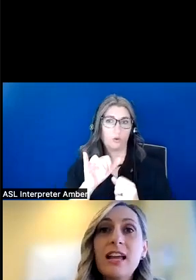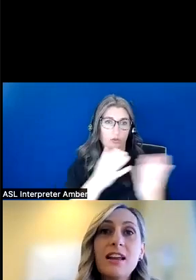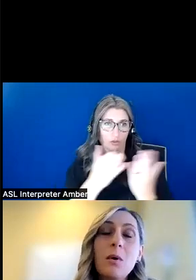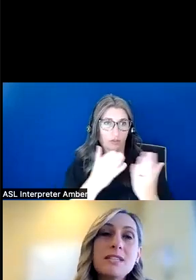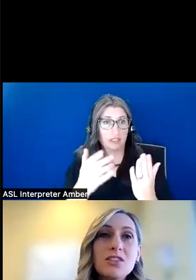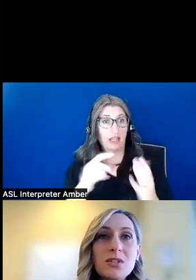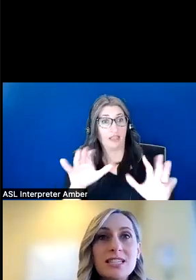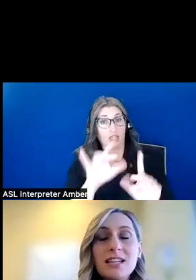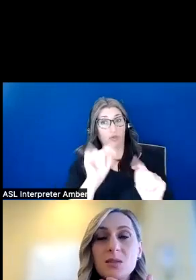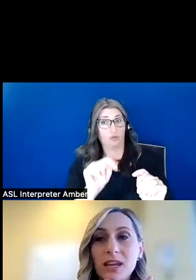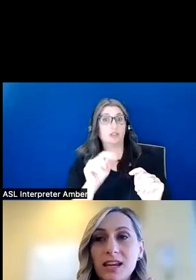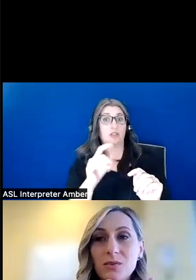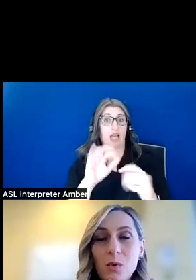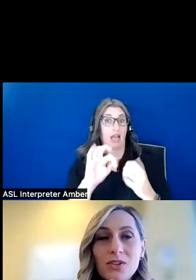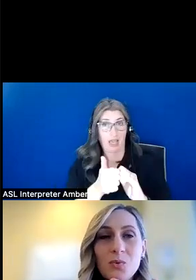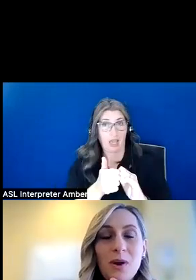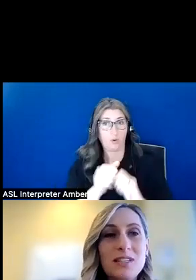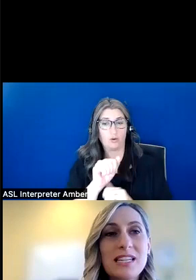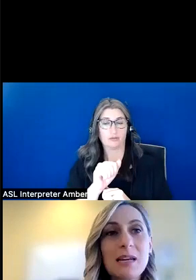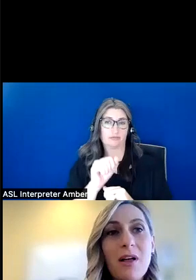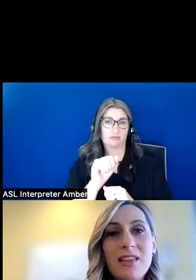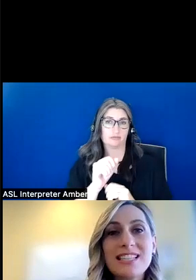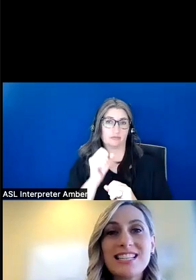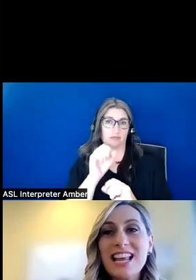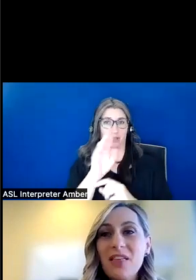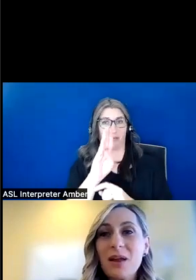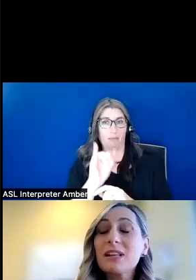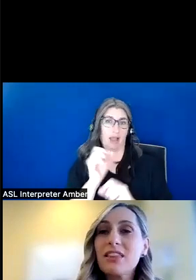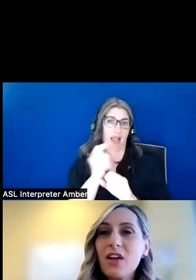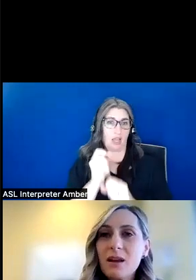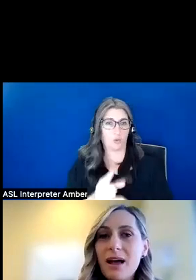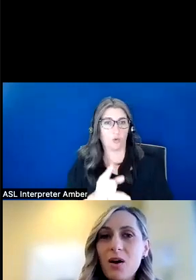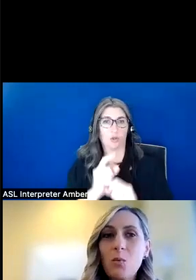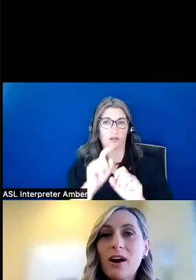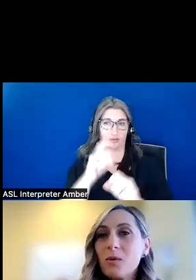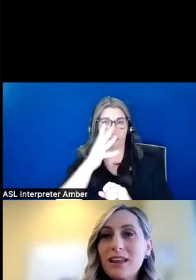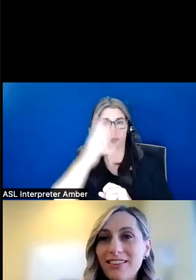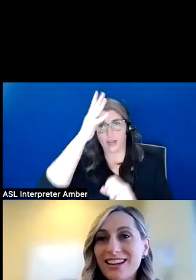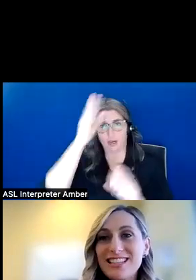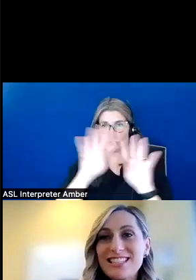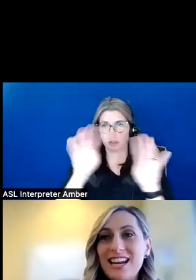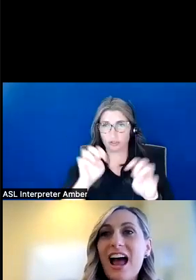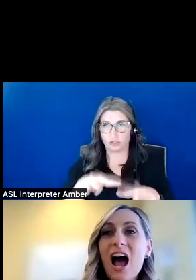Now, what was interesting as we worked with the team on this is, they really thought about, where are we collecting this data?